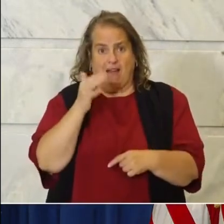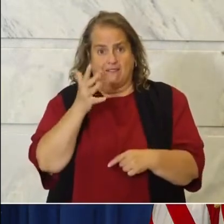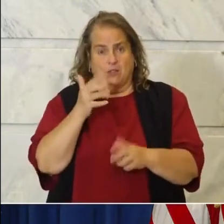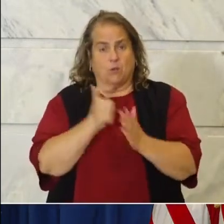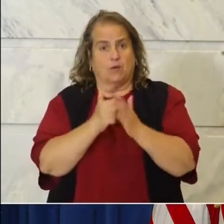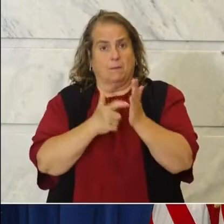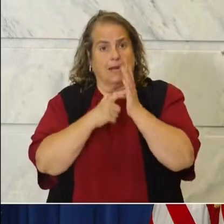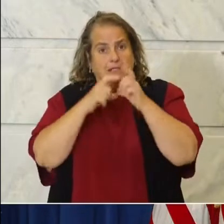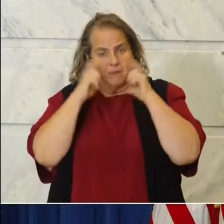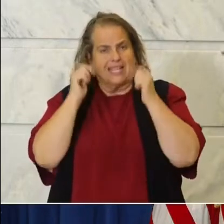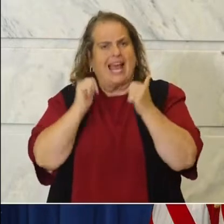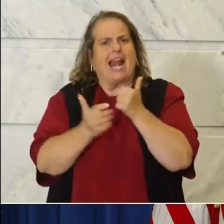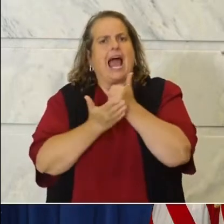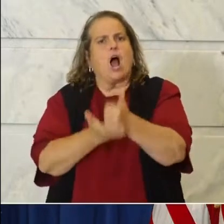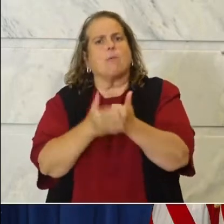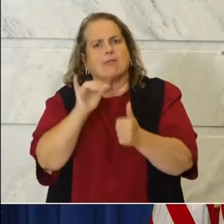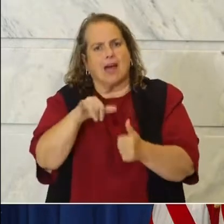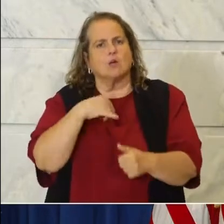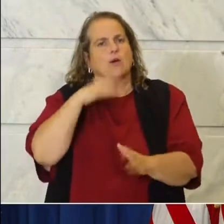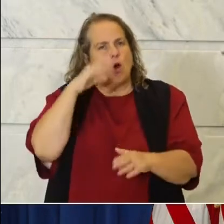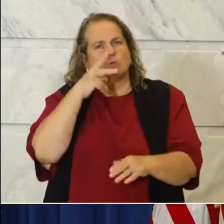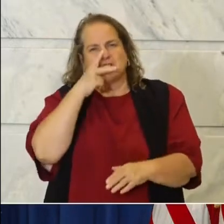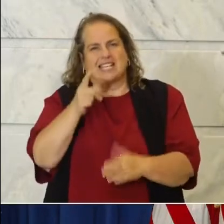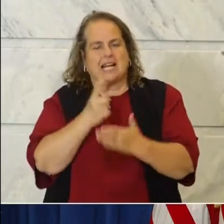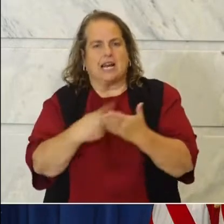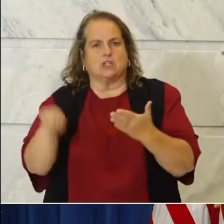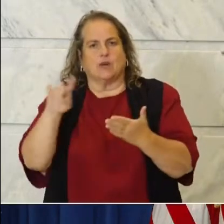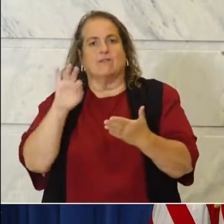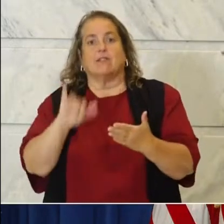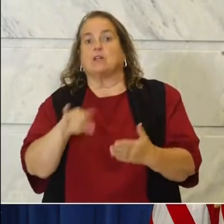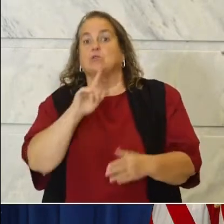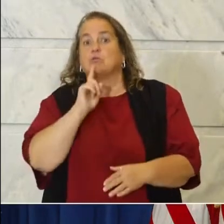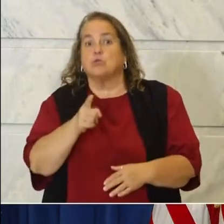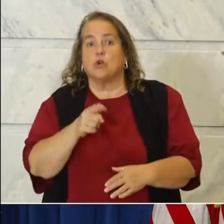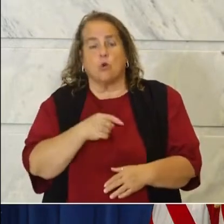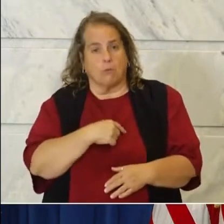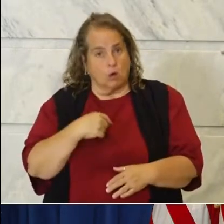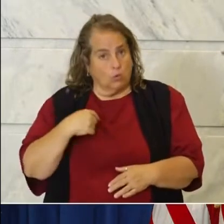that's the case. But we're in this for the long run, and I'll tell you, we're